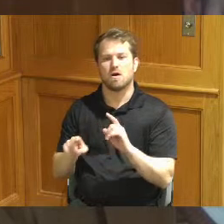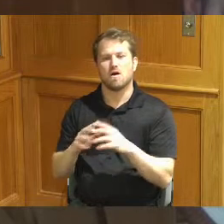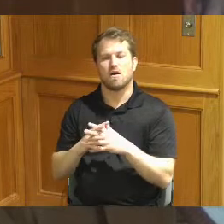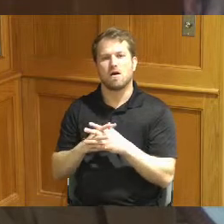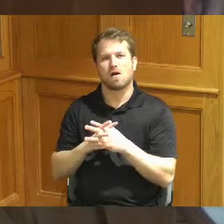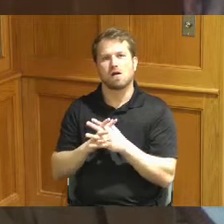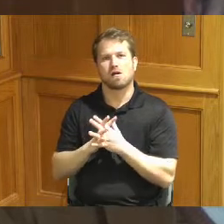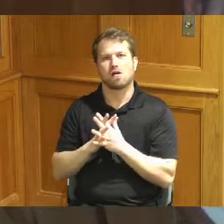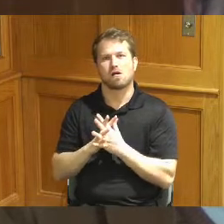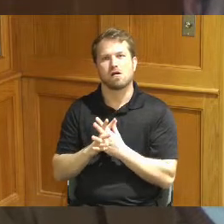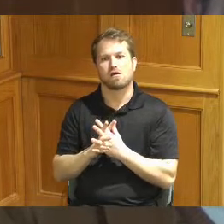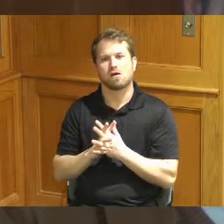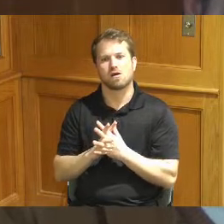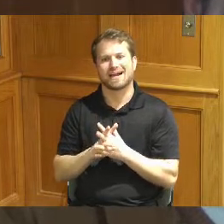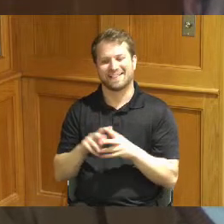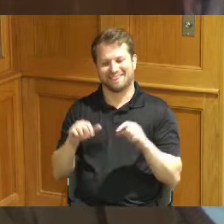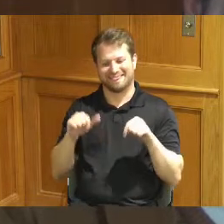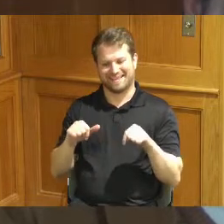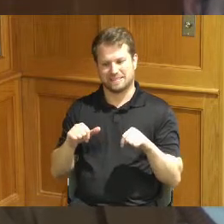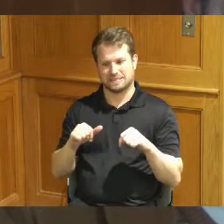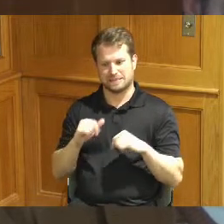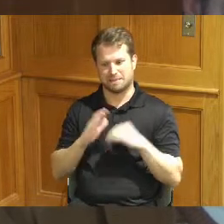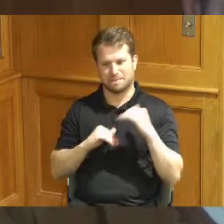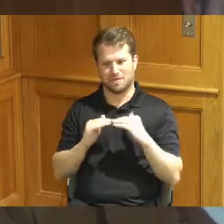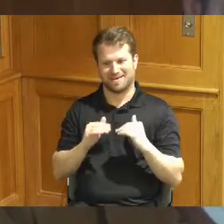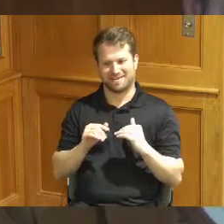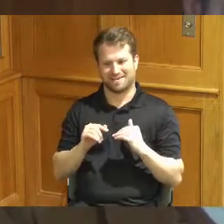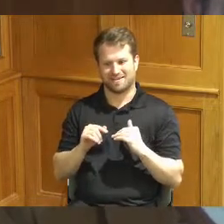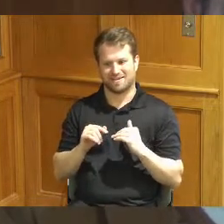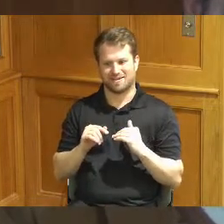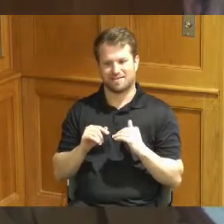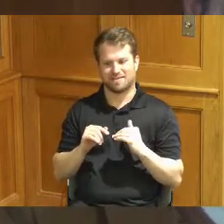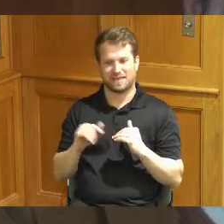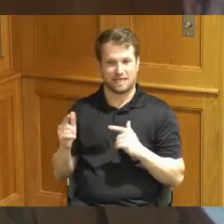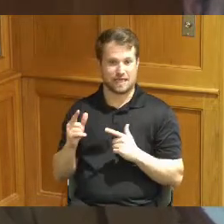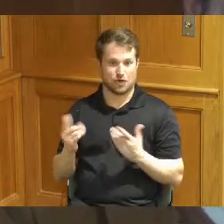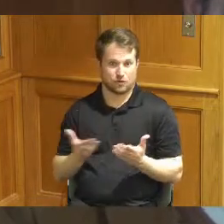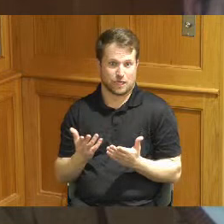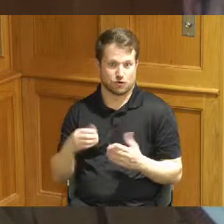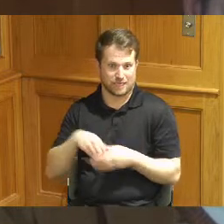here in this building and so yeah I'd like to get a better understanding of that because as